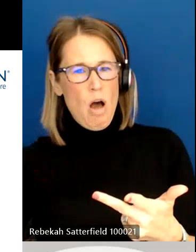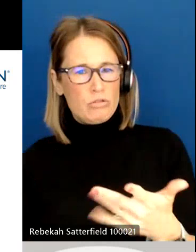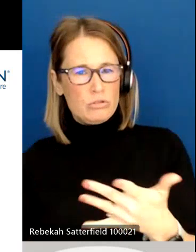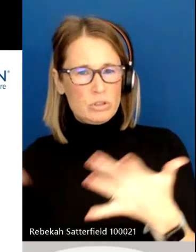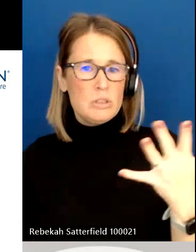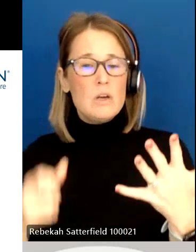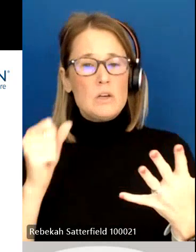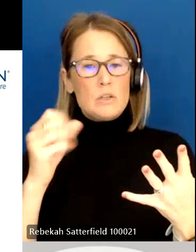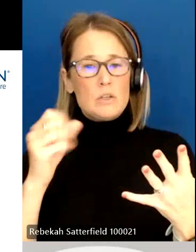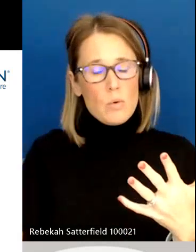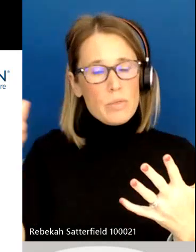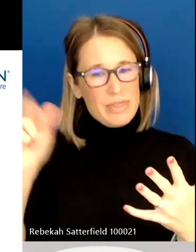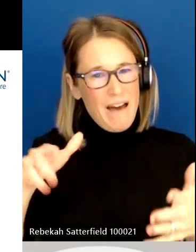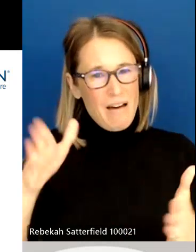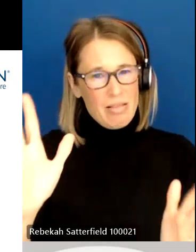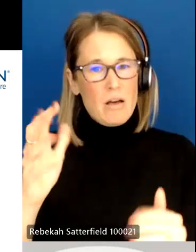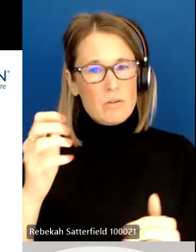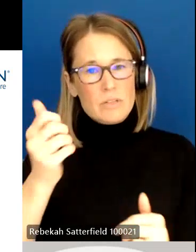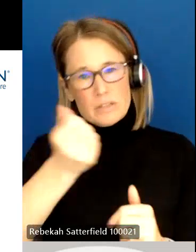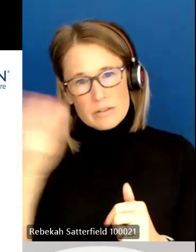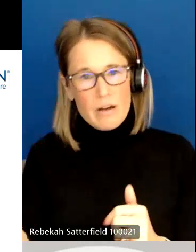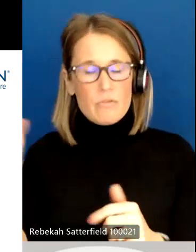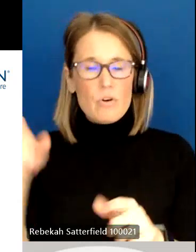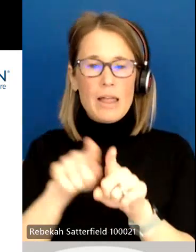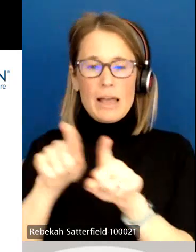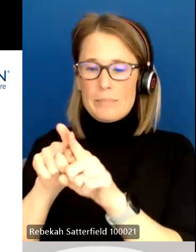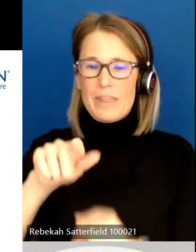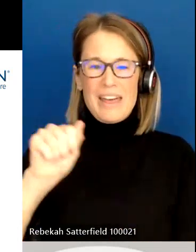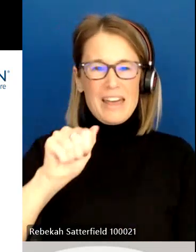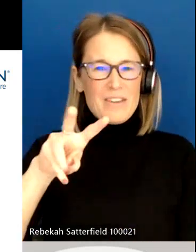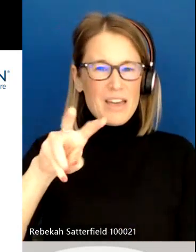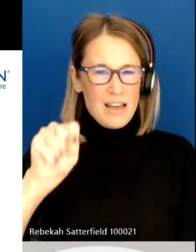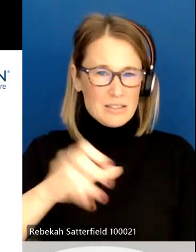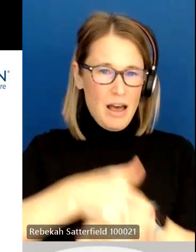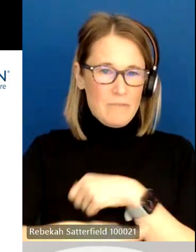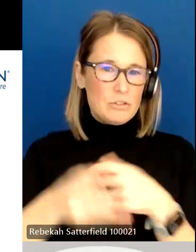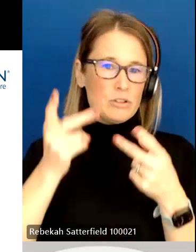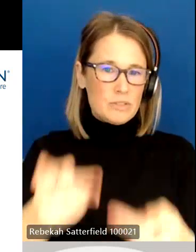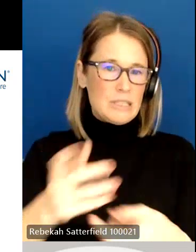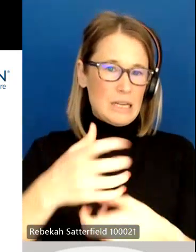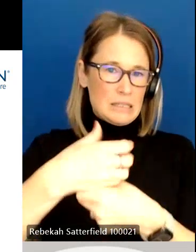certain aspects like the after visit summary known as ABS to be translated other aspects like the